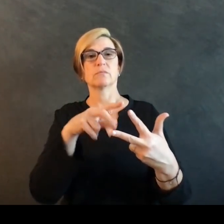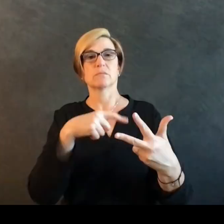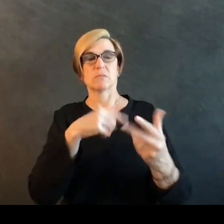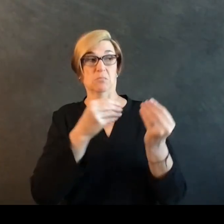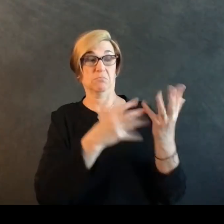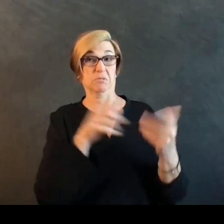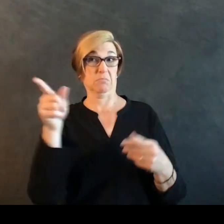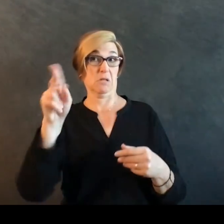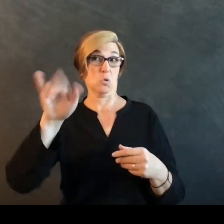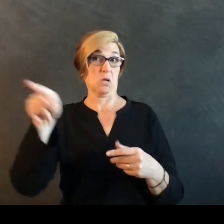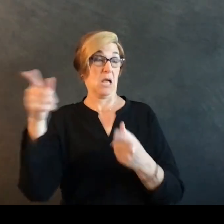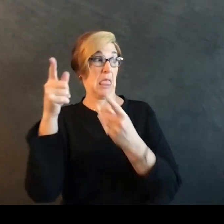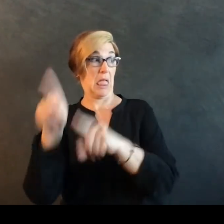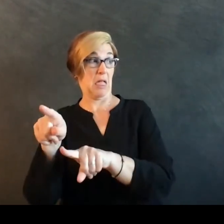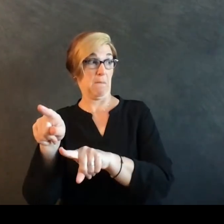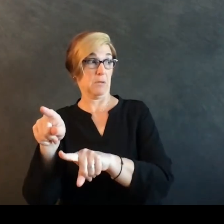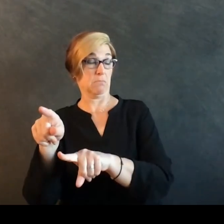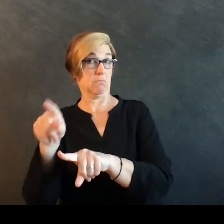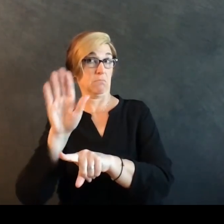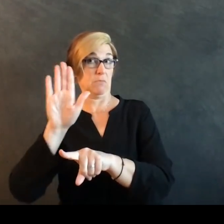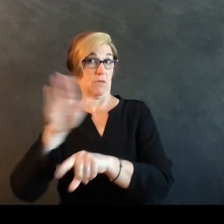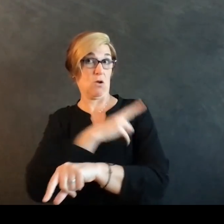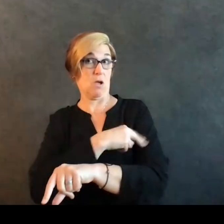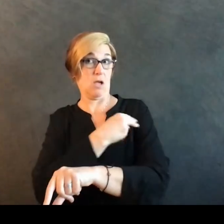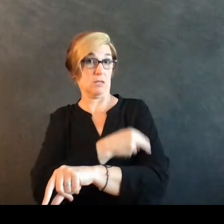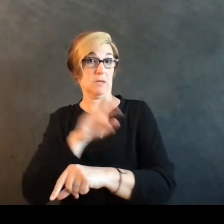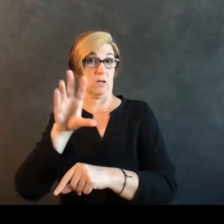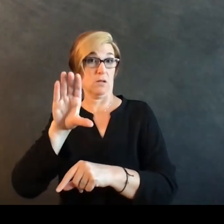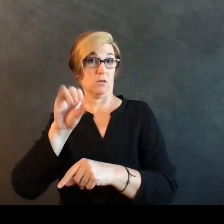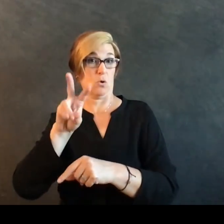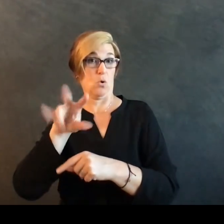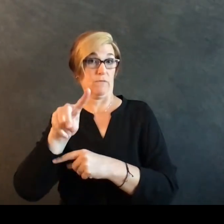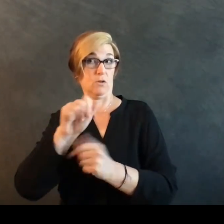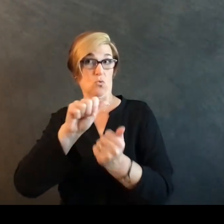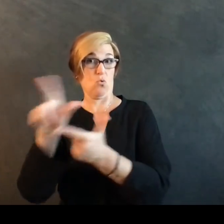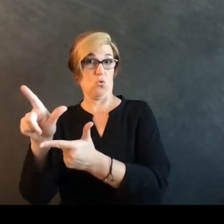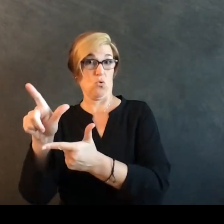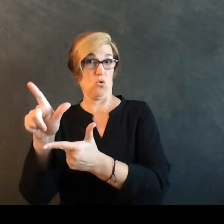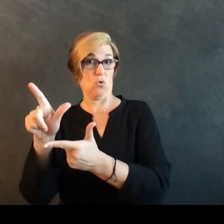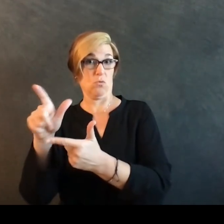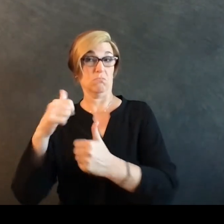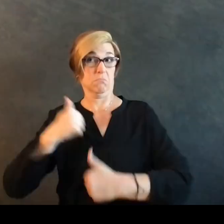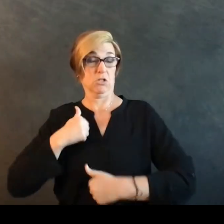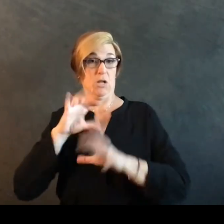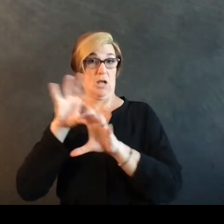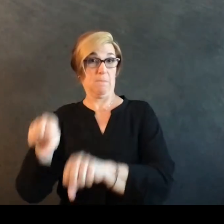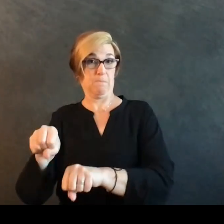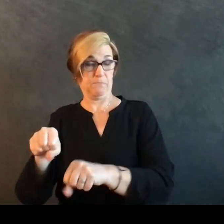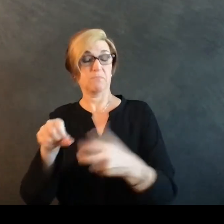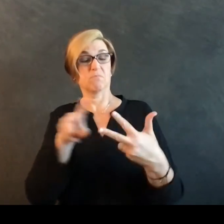hospitals again above and beyond but that's okay we have to do that in